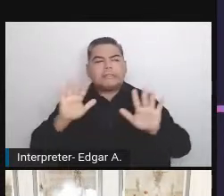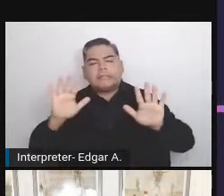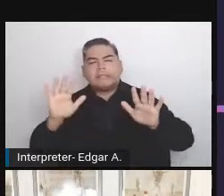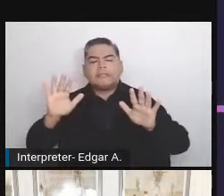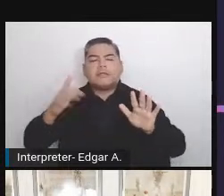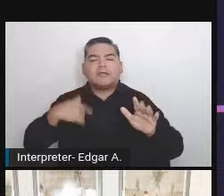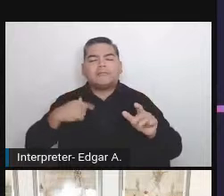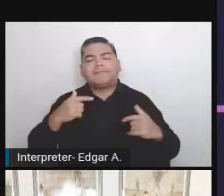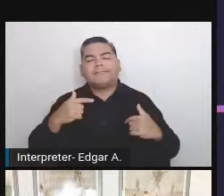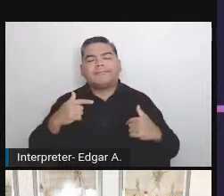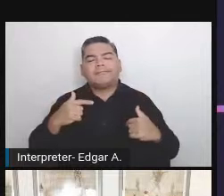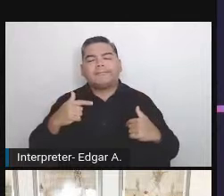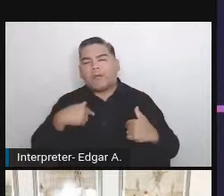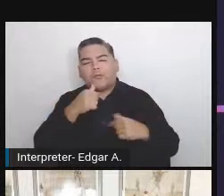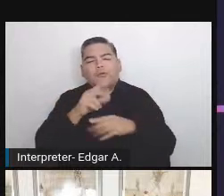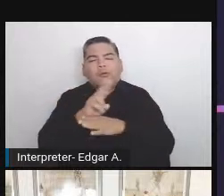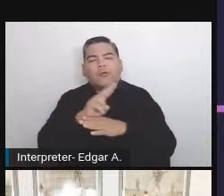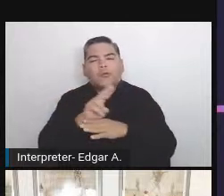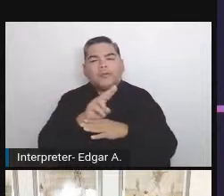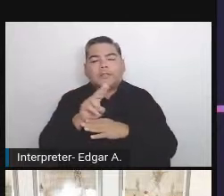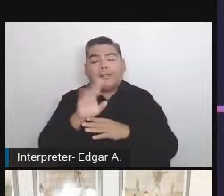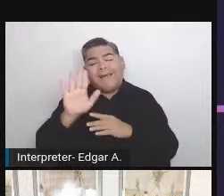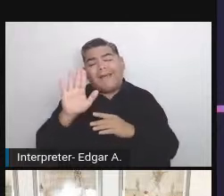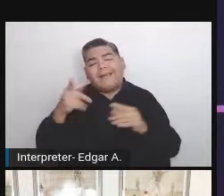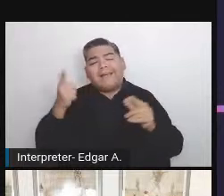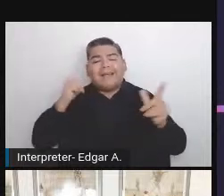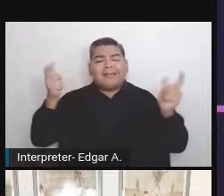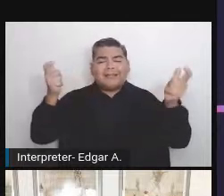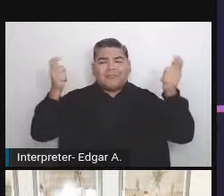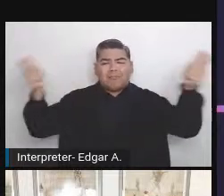learned that it is not so popular especially workers push more